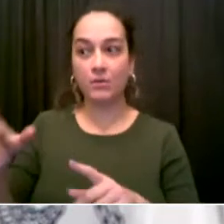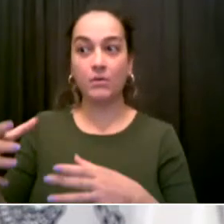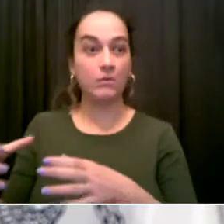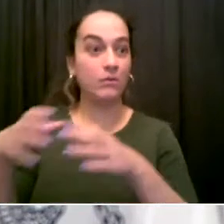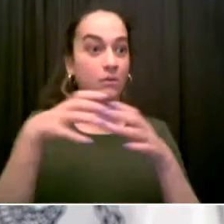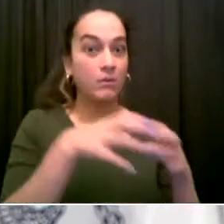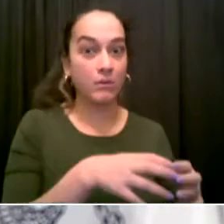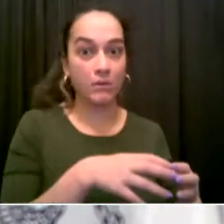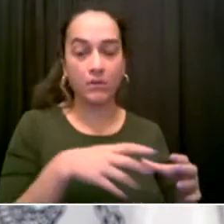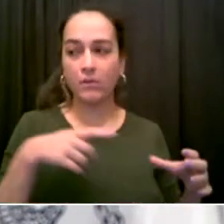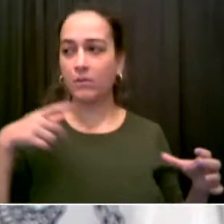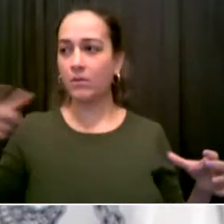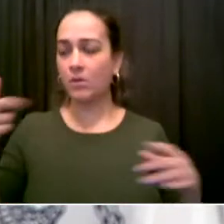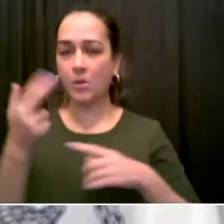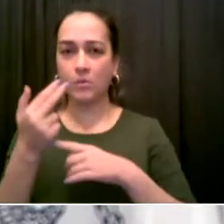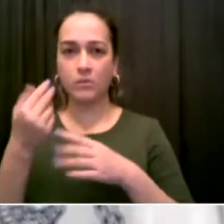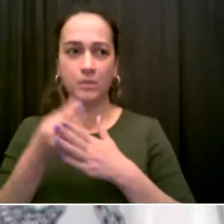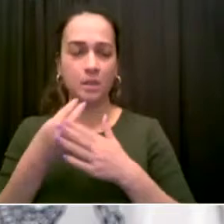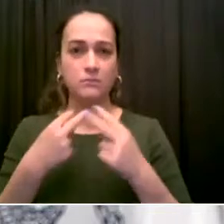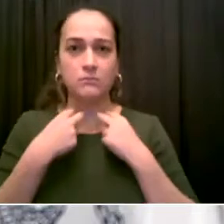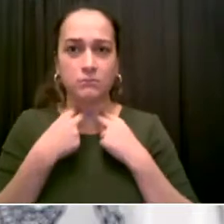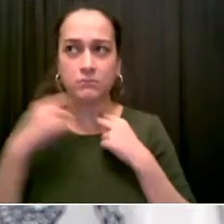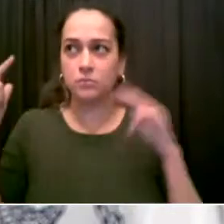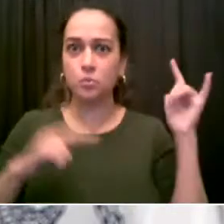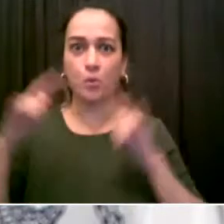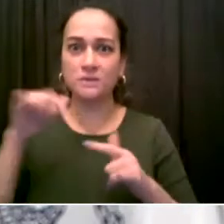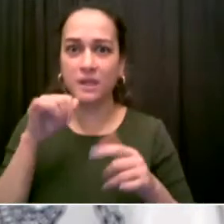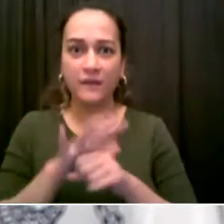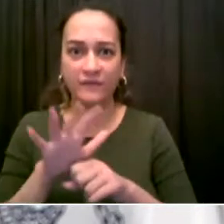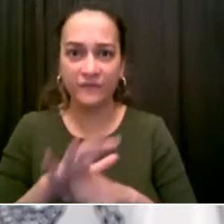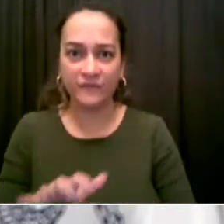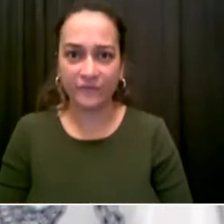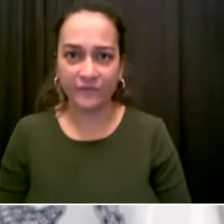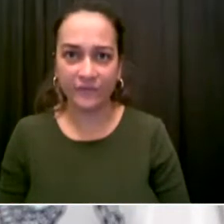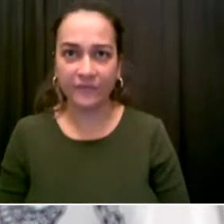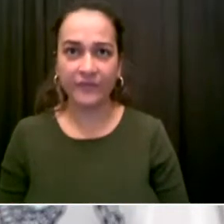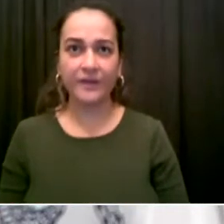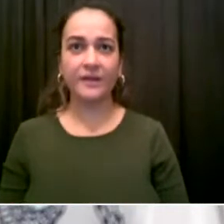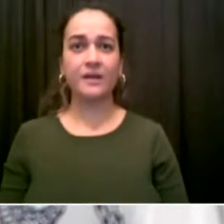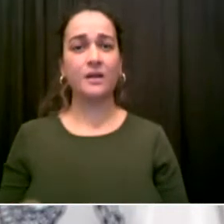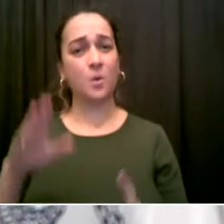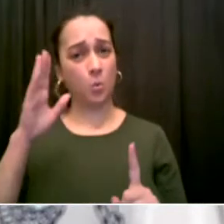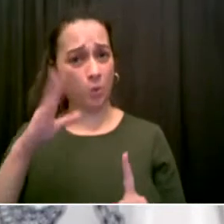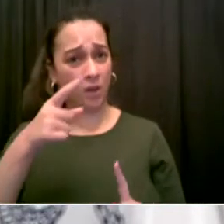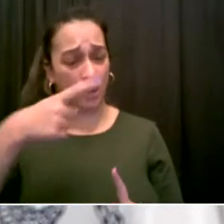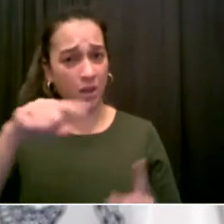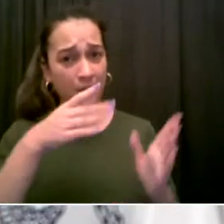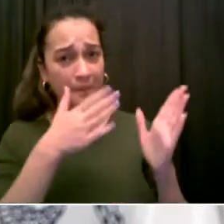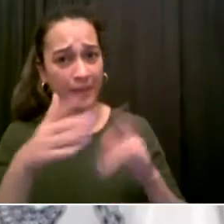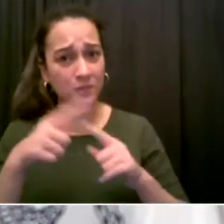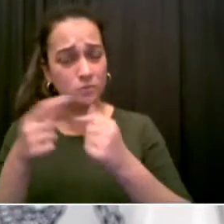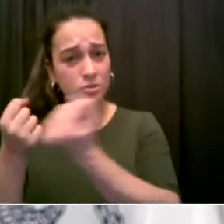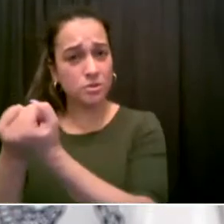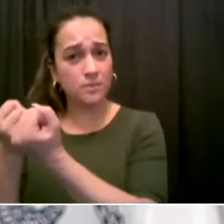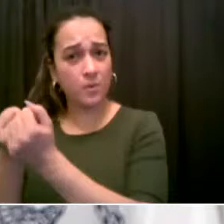CONSIDERING ANY AID TO THE HOTELS? I KNOW THAT THEY